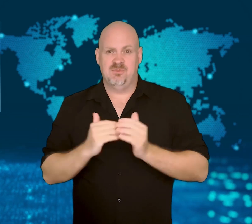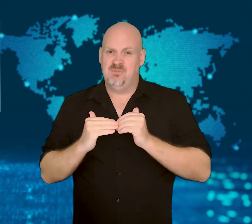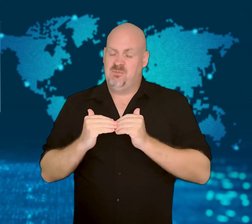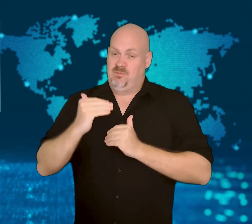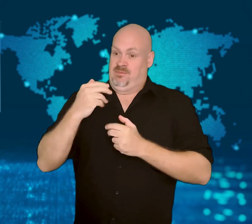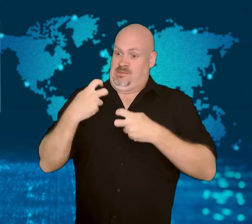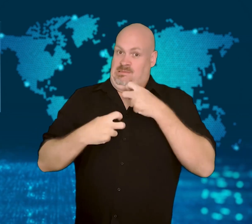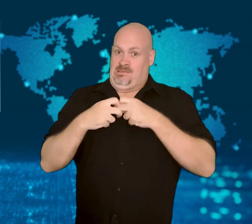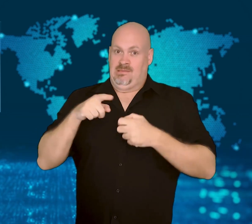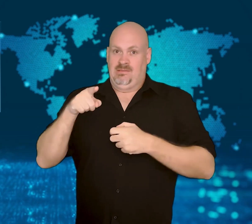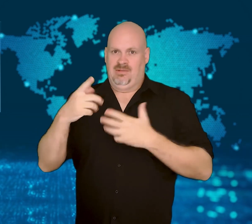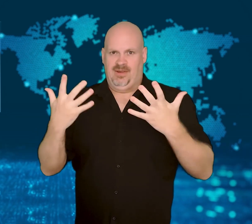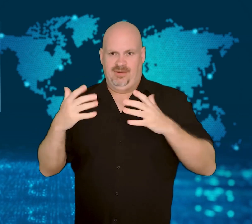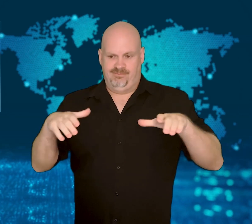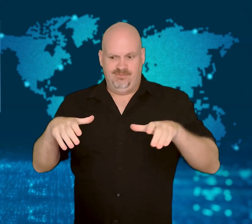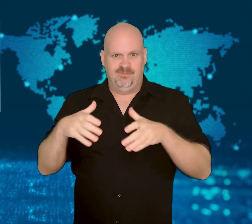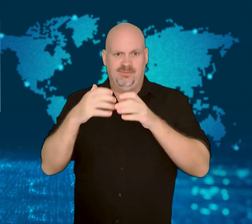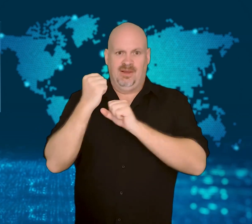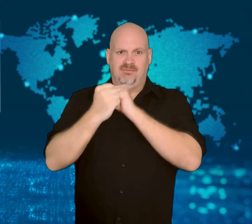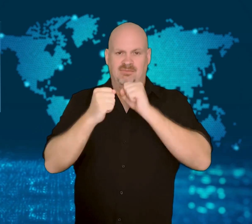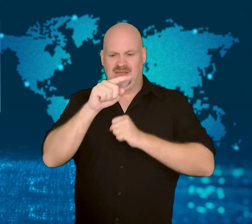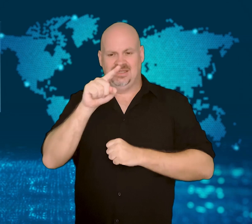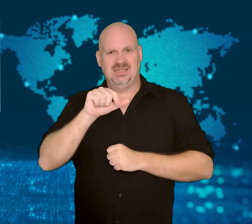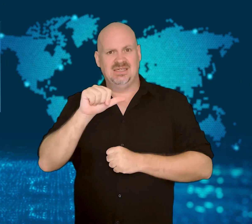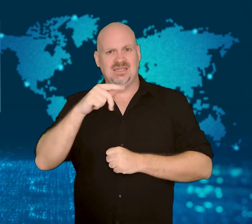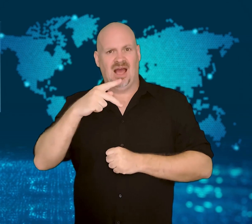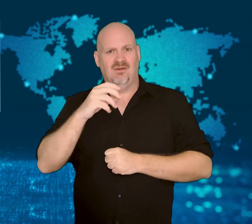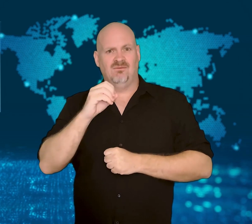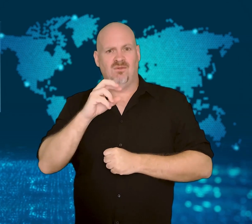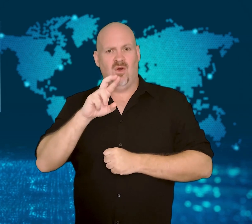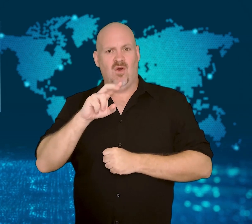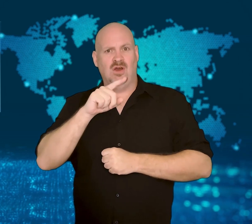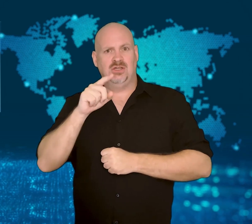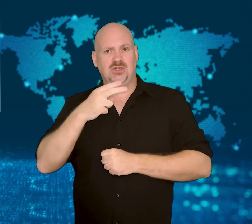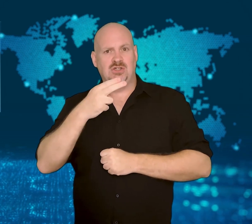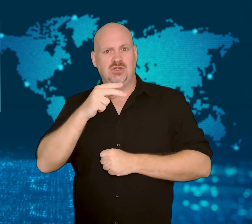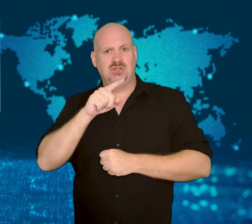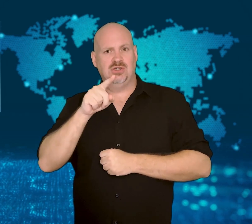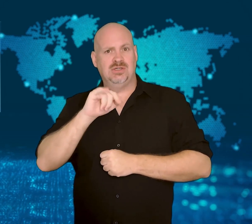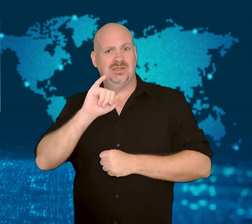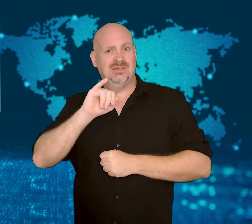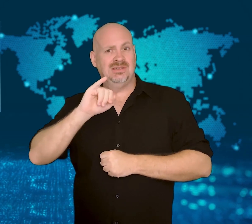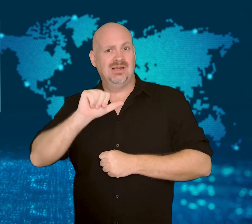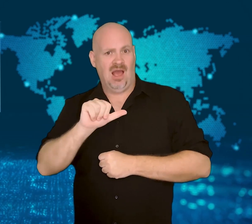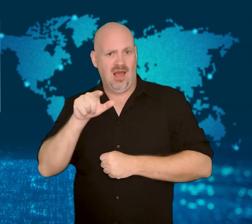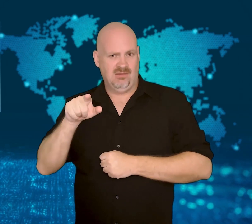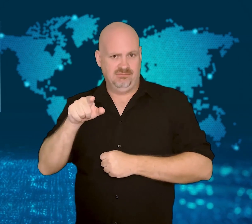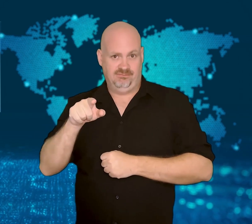Russia claims there has been no more shelling there, but local officials report that